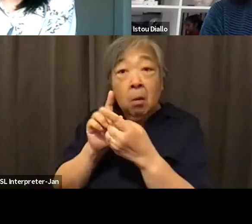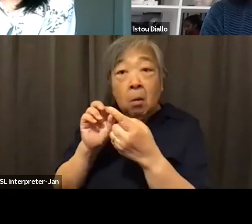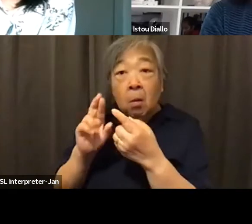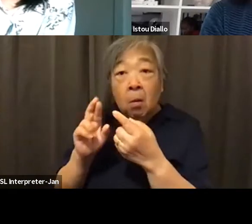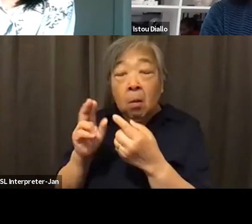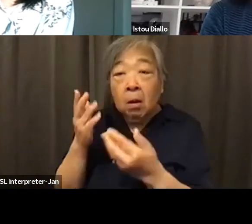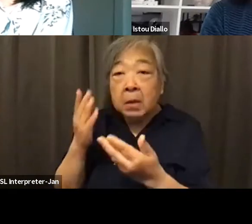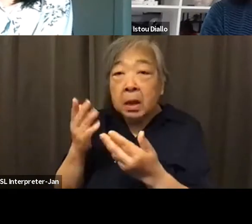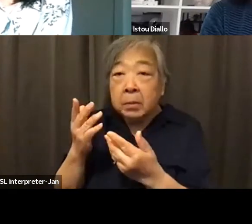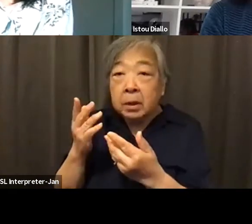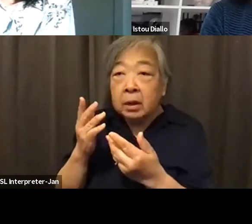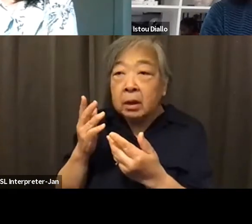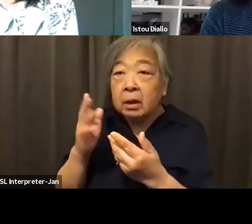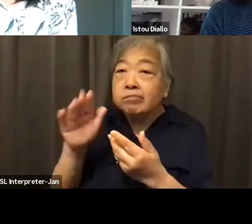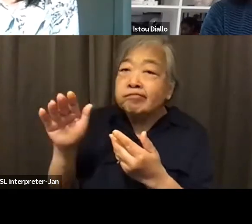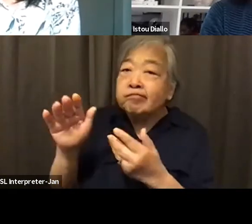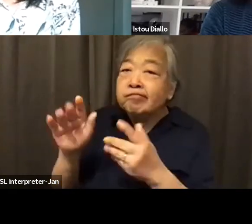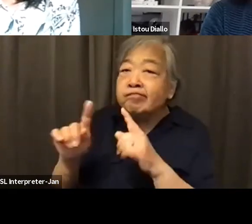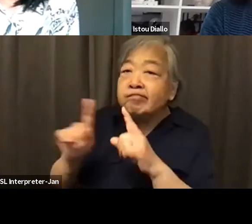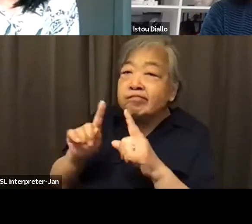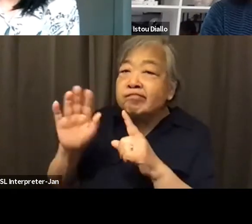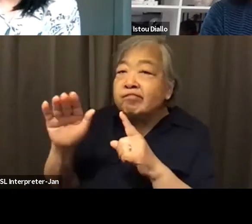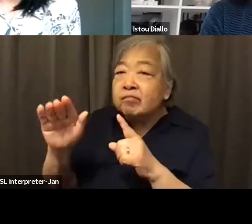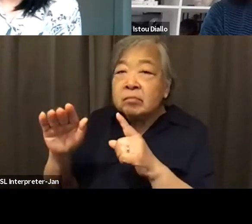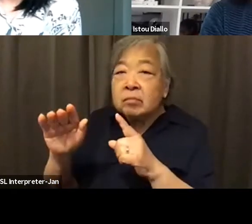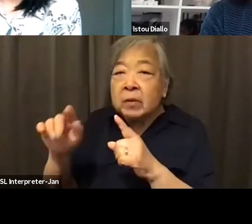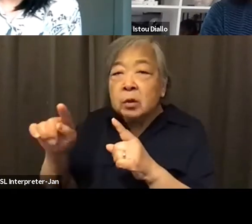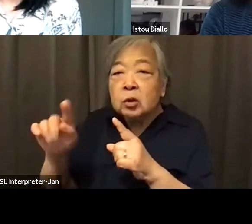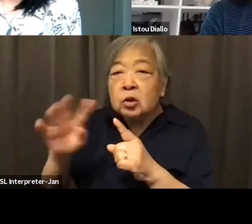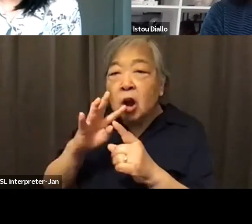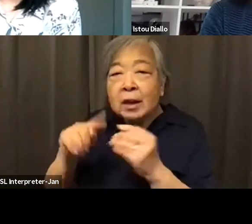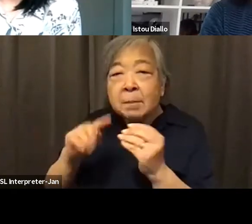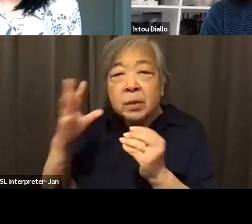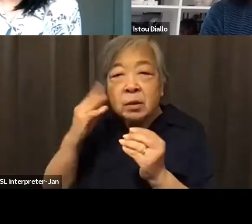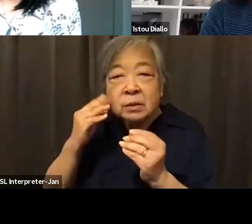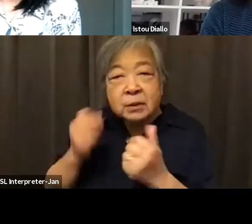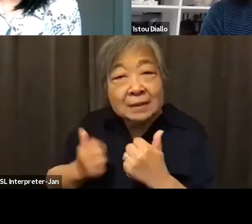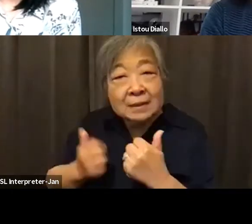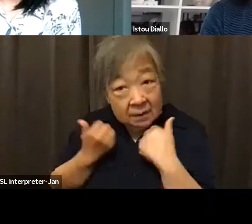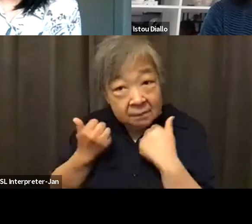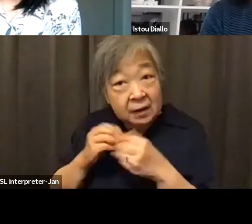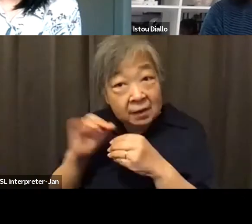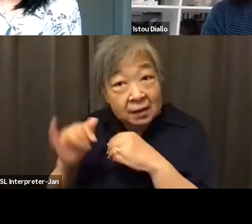bit about their experiences living in that country, in that community, or perhaps as